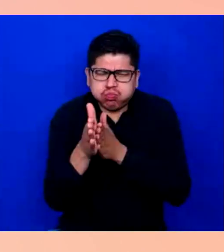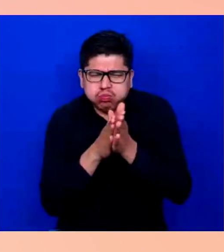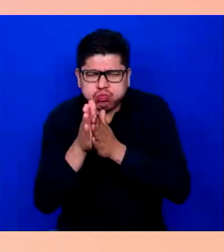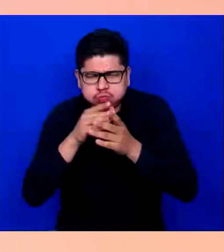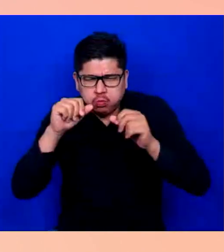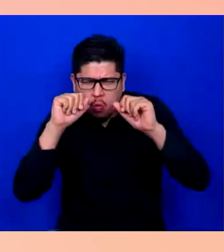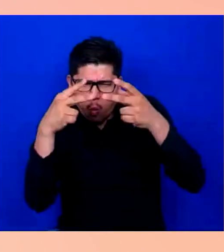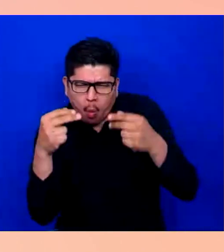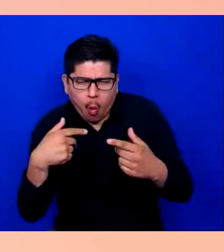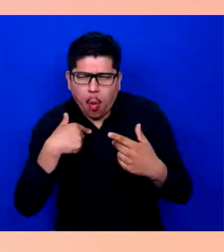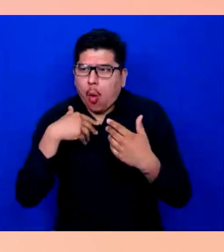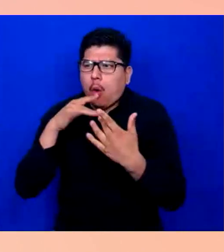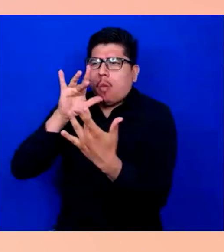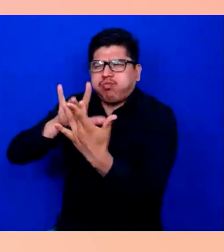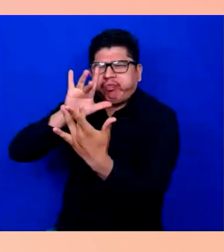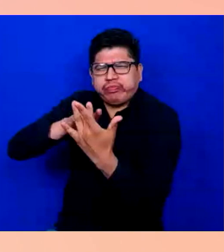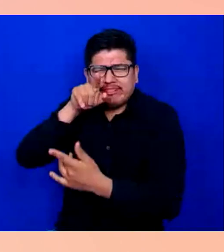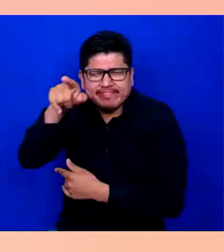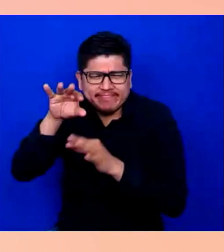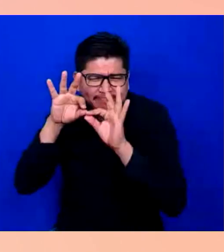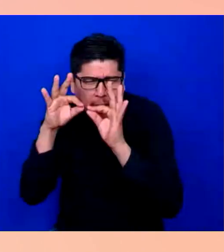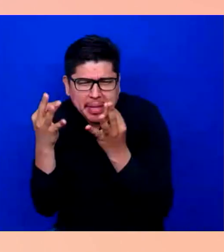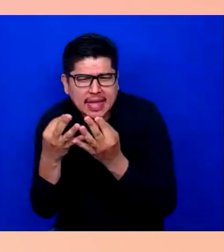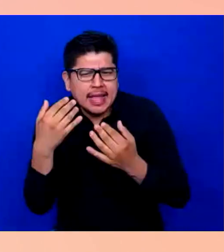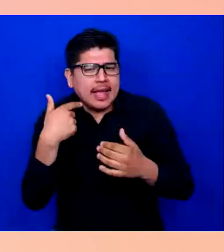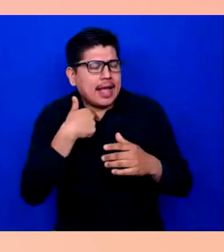really impactful products while earning my living.